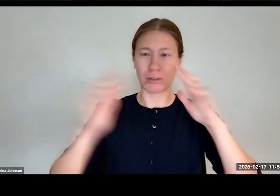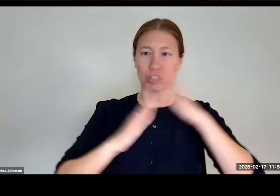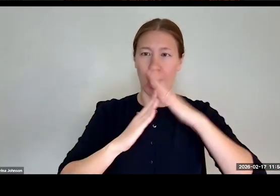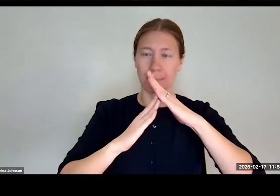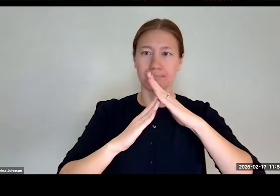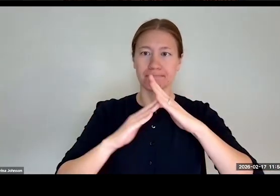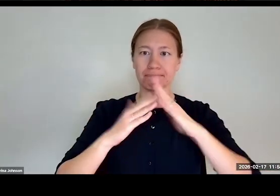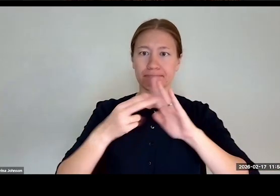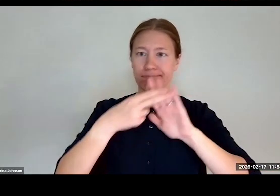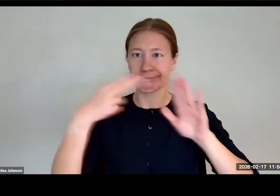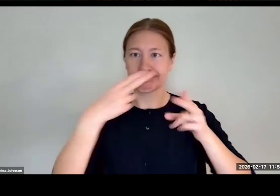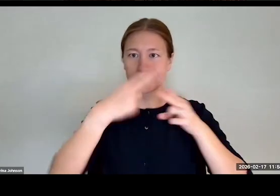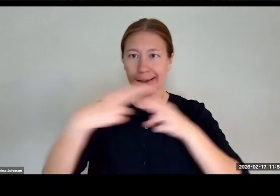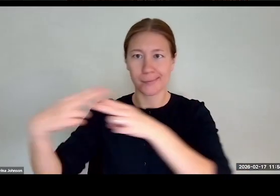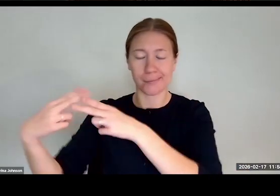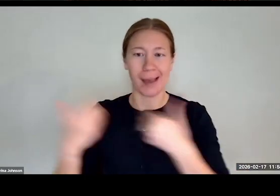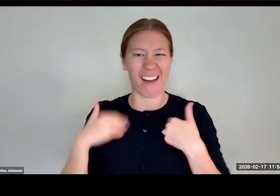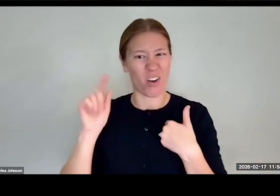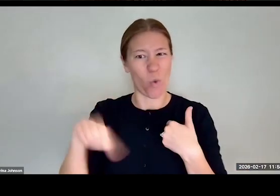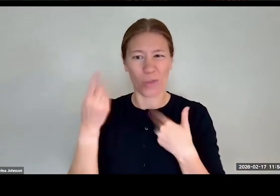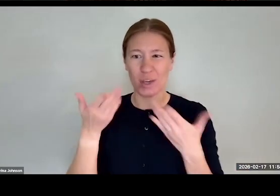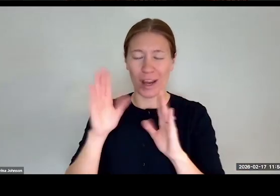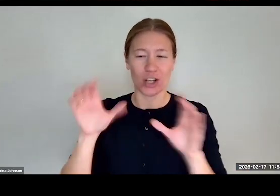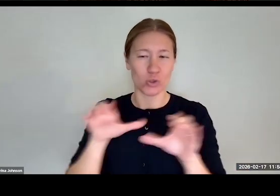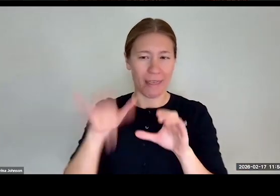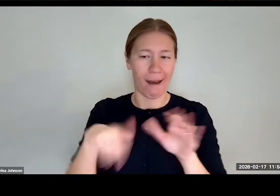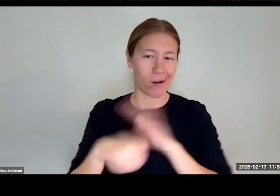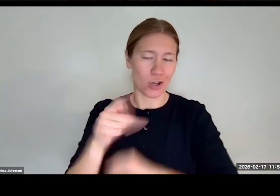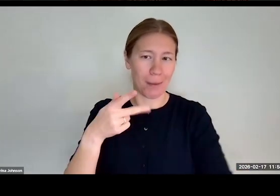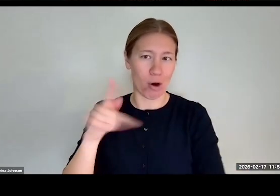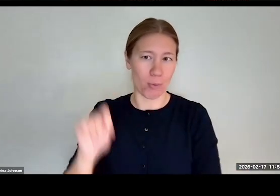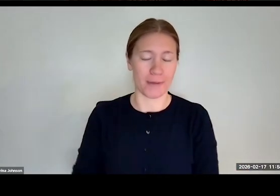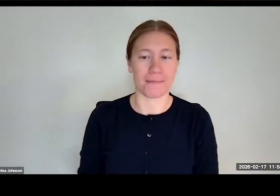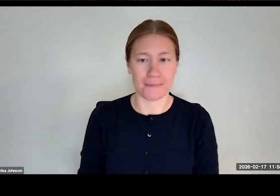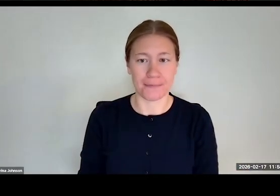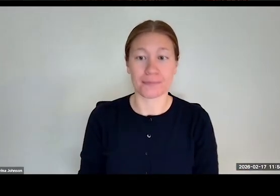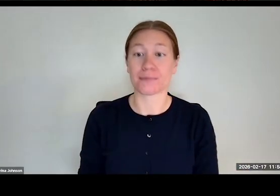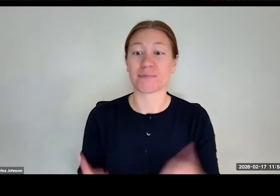PowerPoint unfortunately. And then the other problem I have with this table is I have some merged cells here.